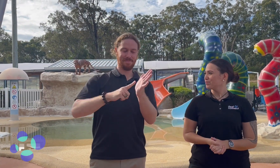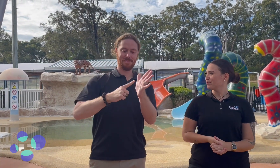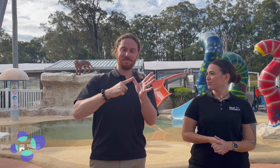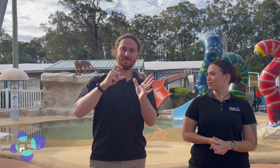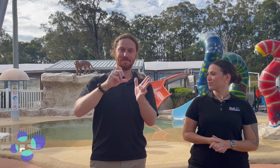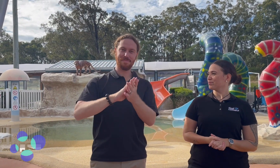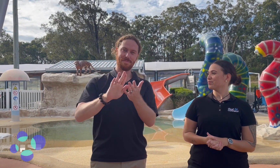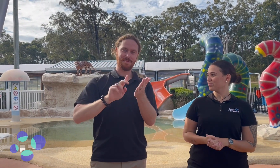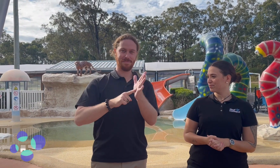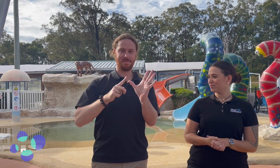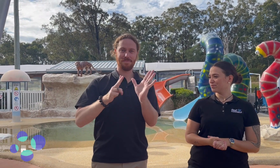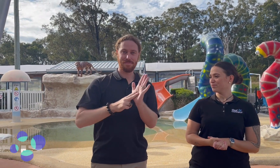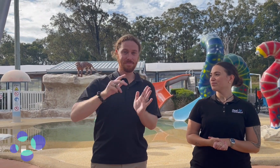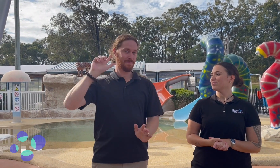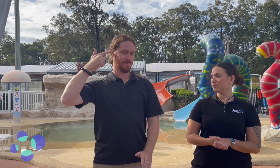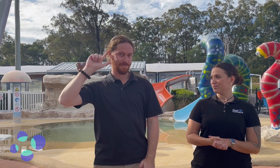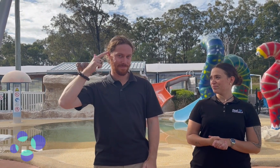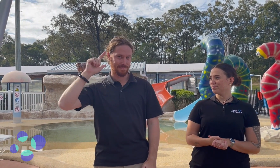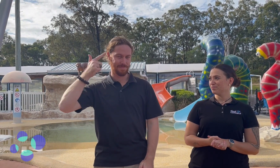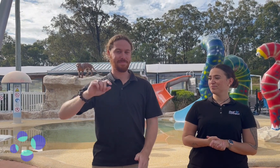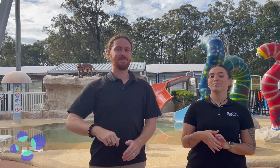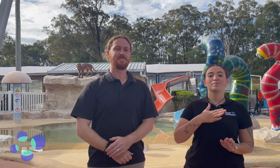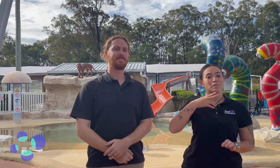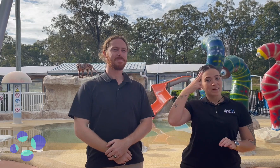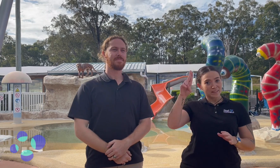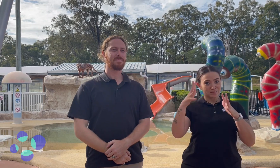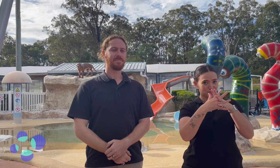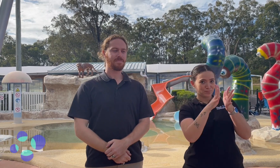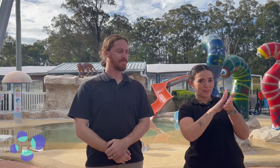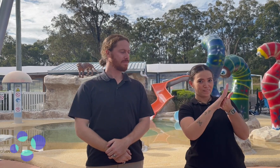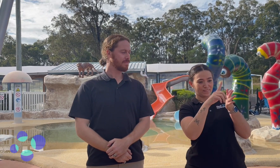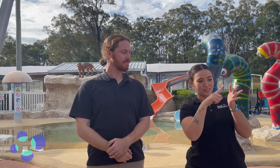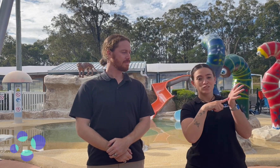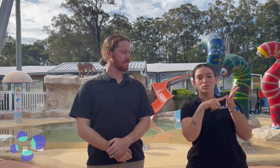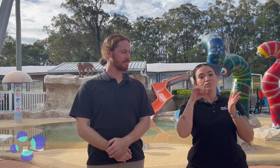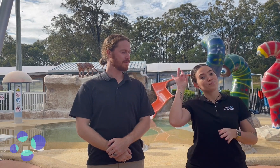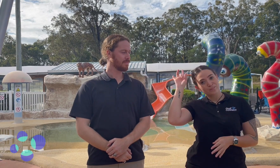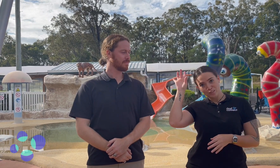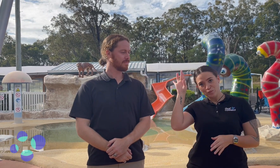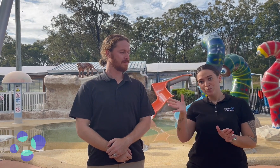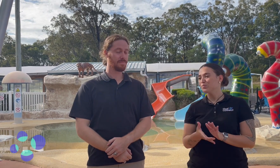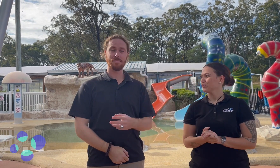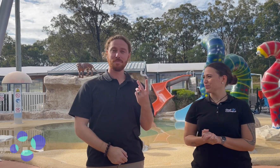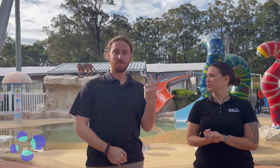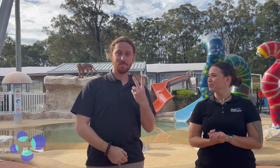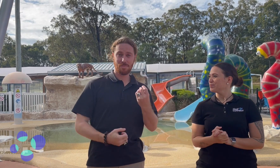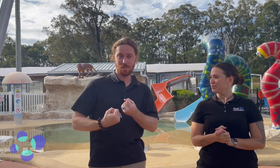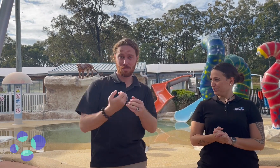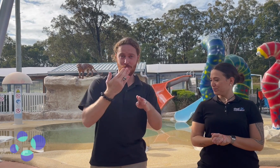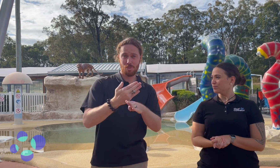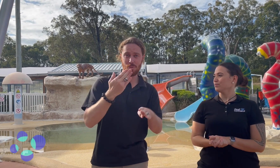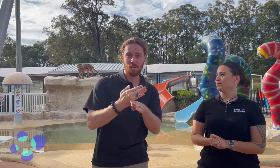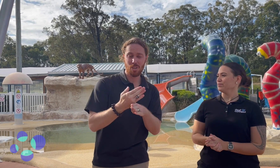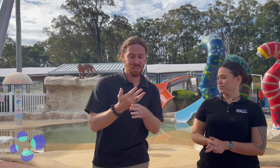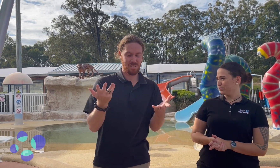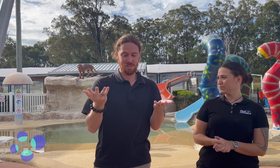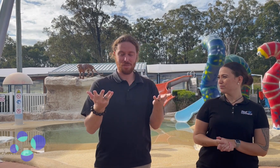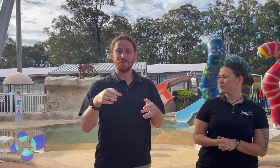Hey, my name is Lachlan and my name is Whetu we’re both support workers.